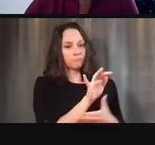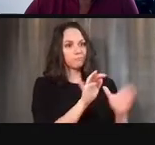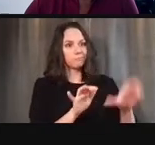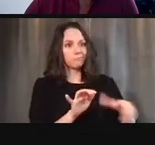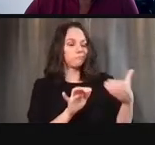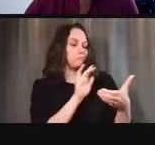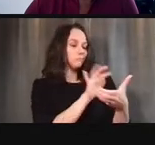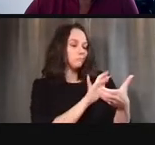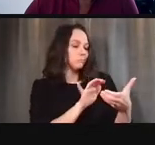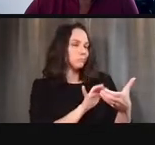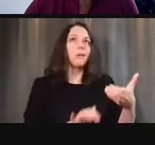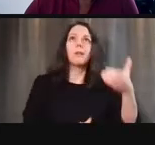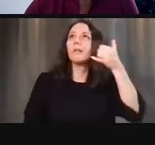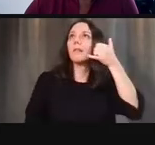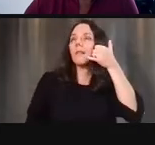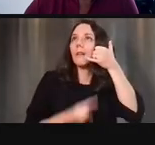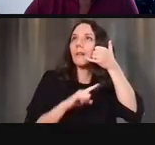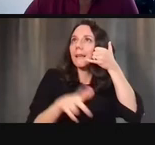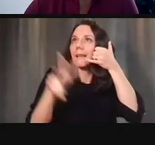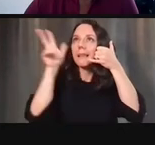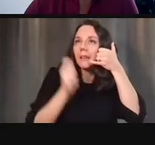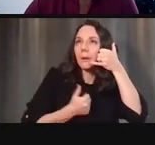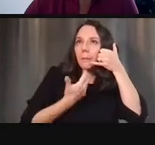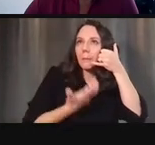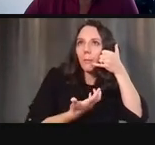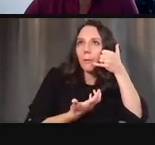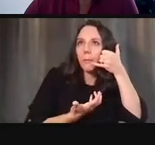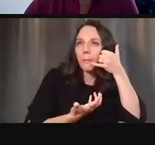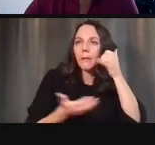to a poem and using the cellphone as a recording device,